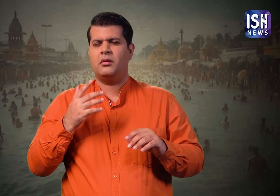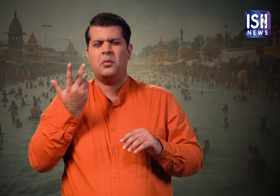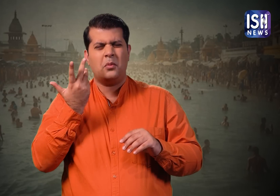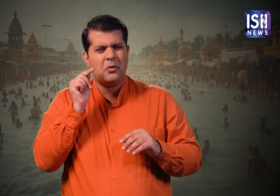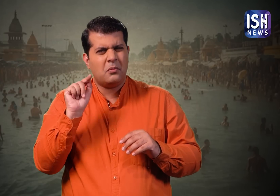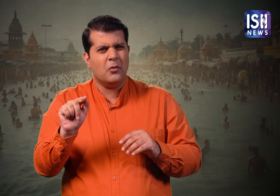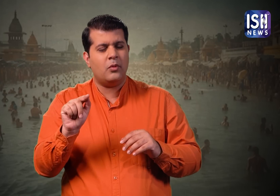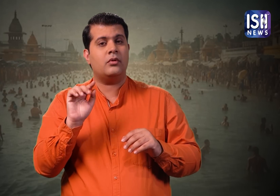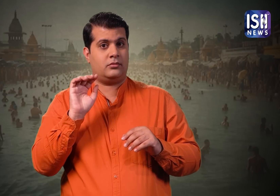But what is the reason for it?